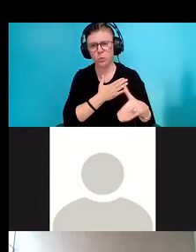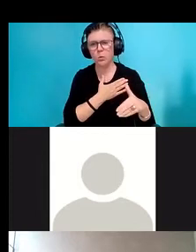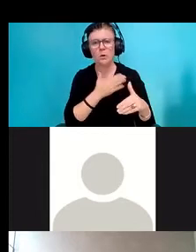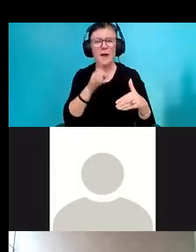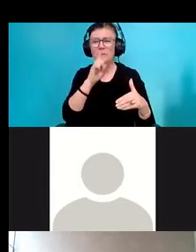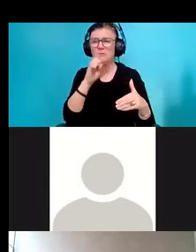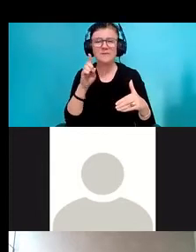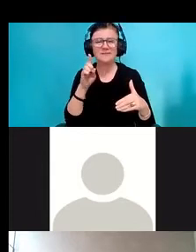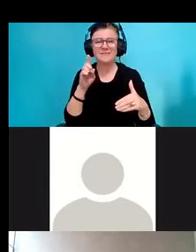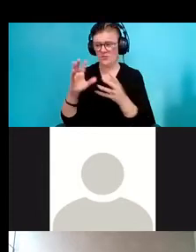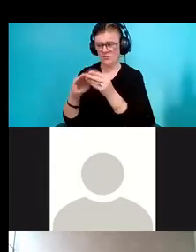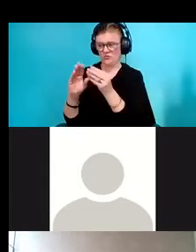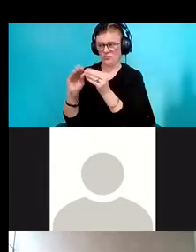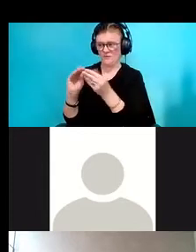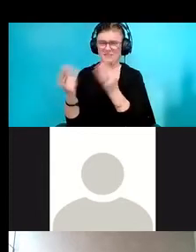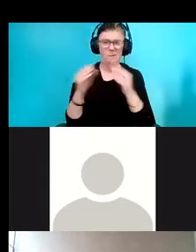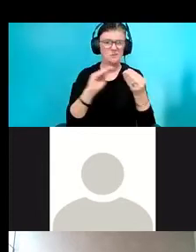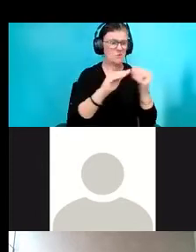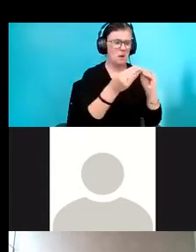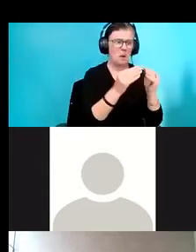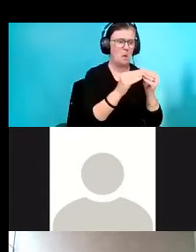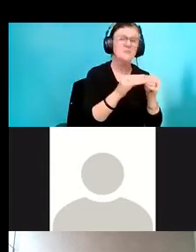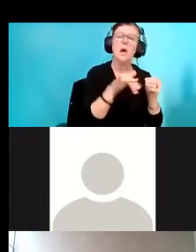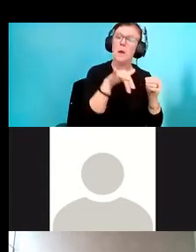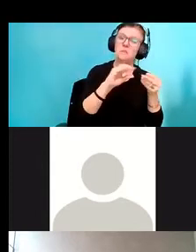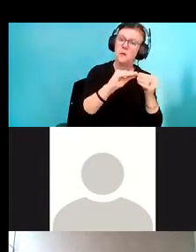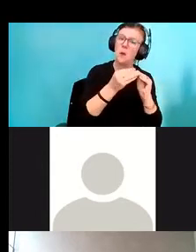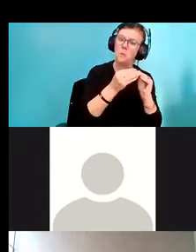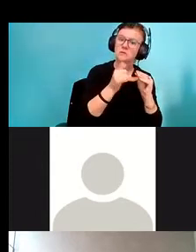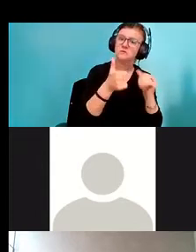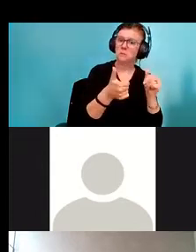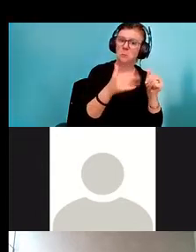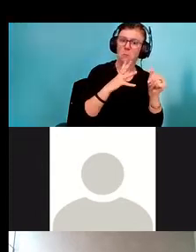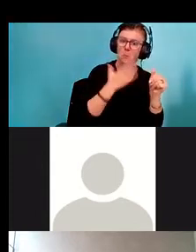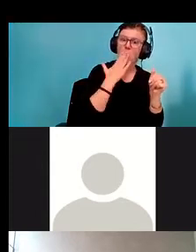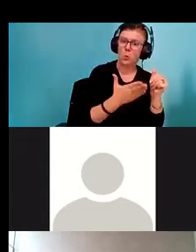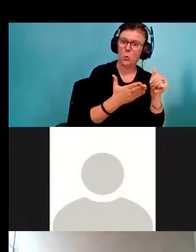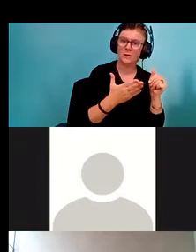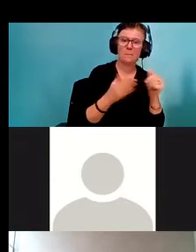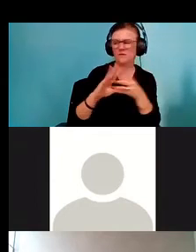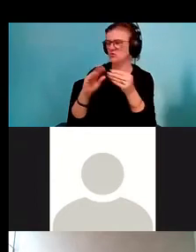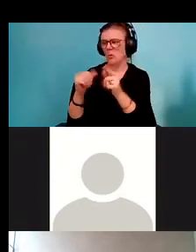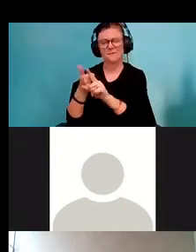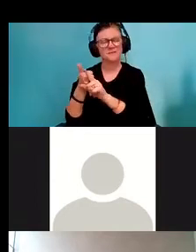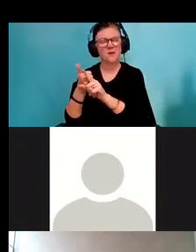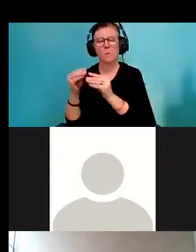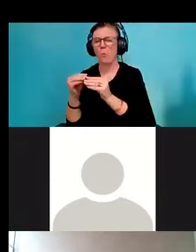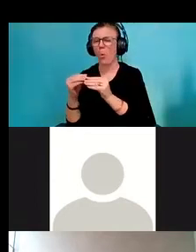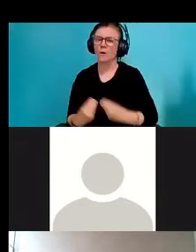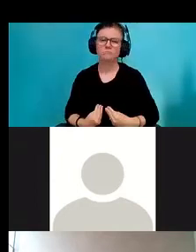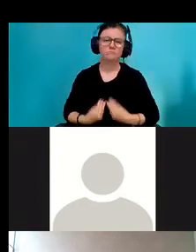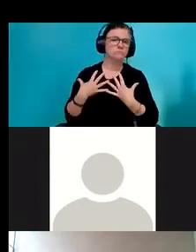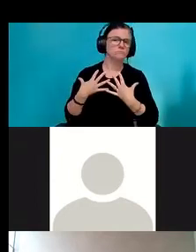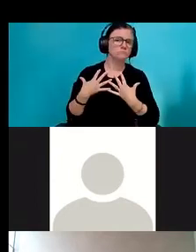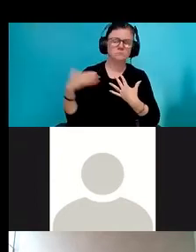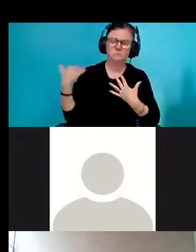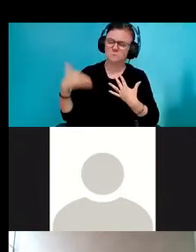to read the numbers, though those are impressive as well. The stories behind them really convey